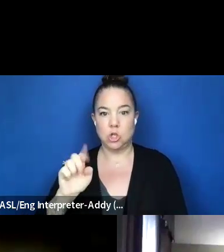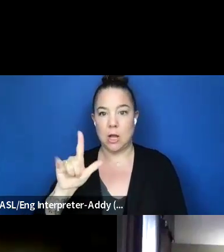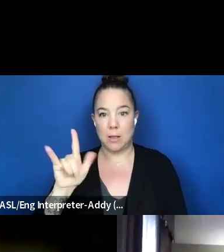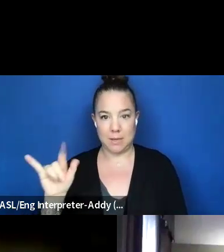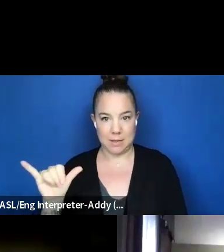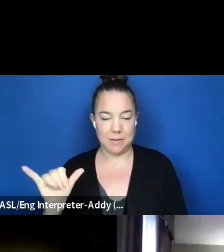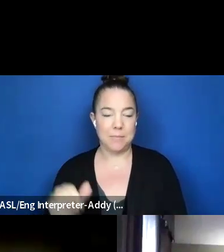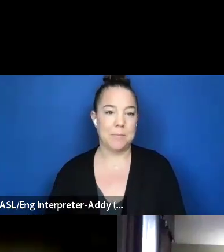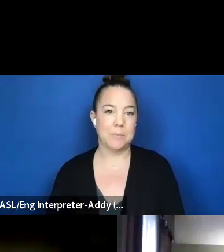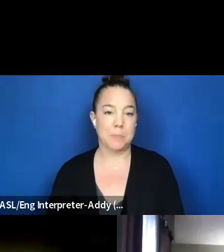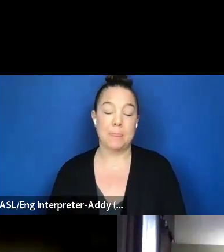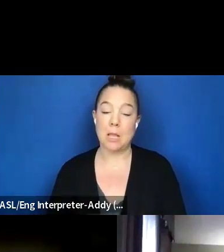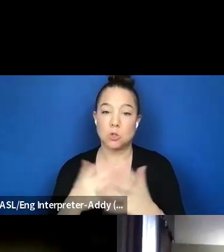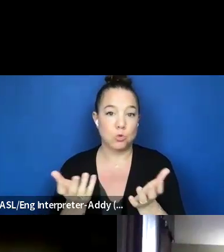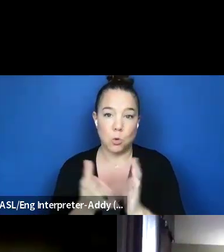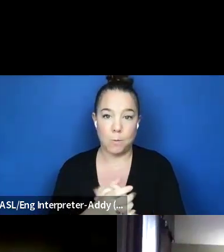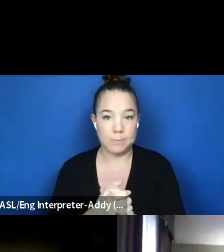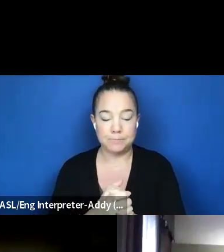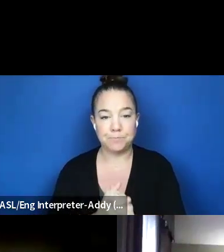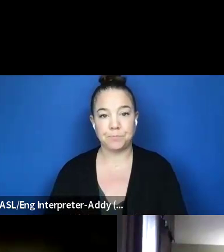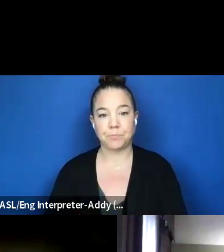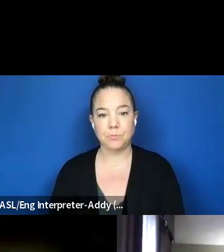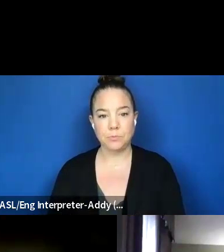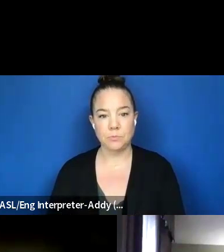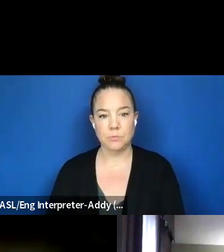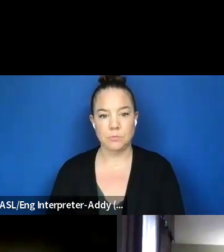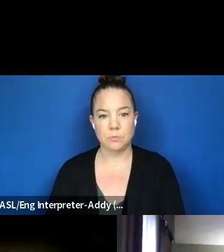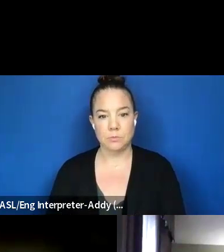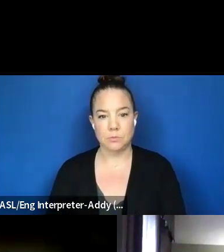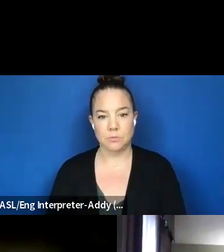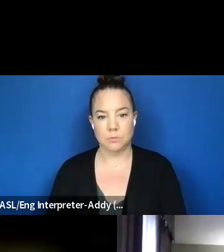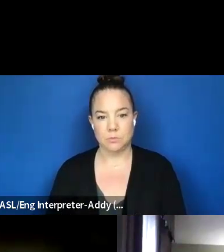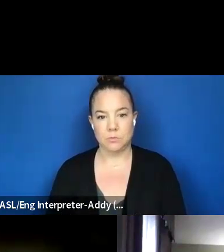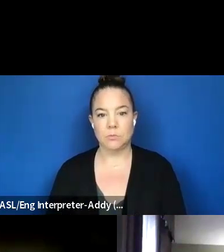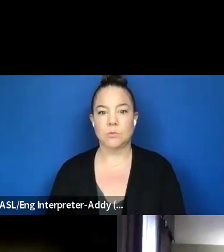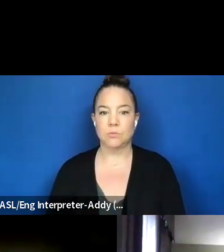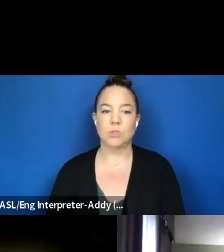Adeleigh Belyeu: so Adeleigh Belyeu: she kind of knew what to do, and I hate to see.